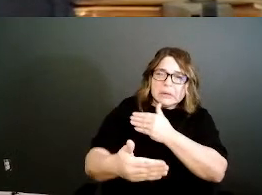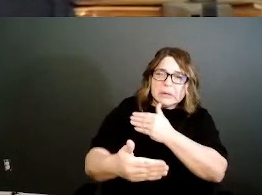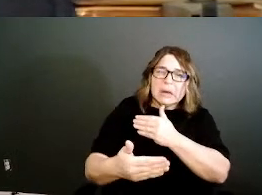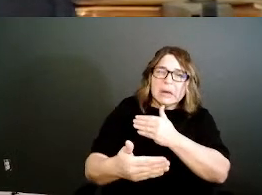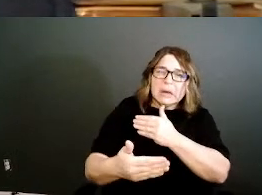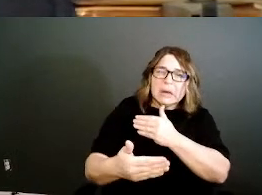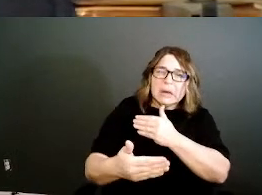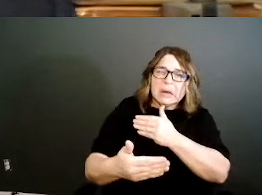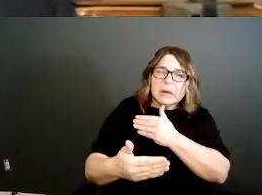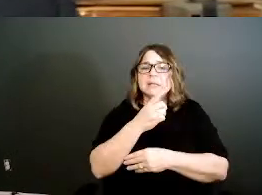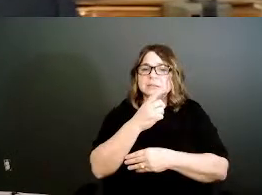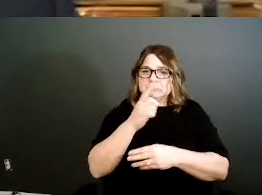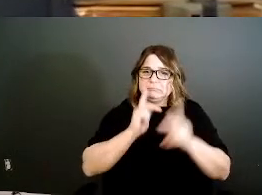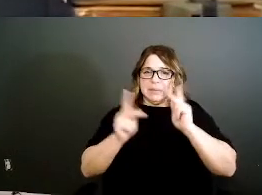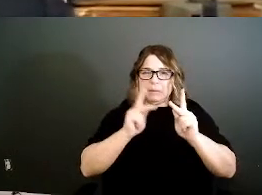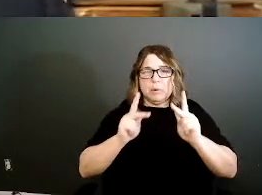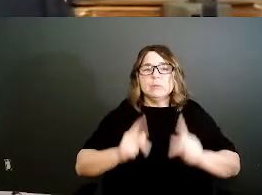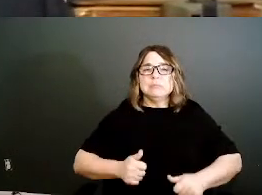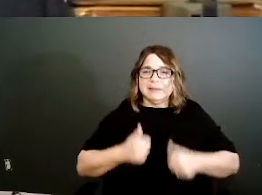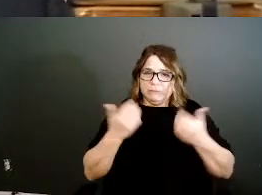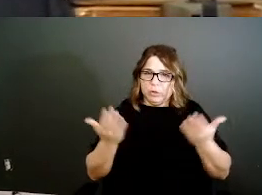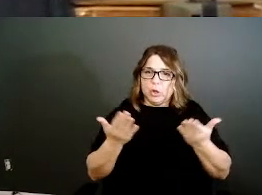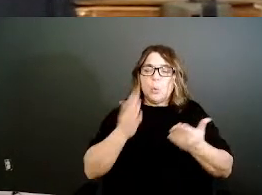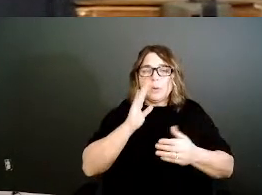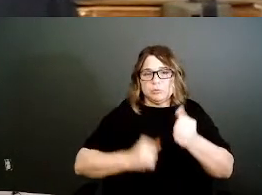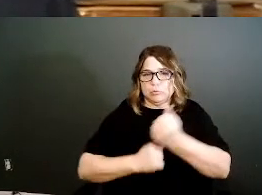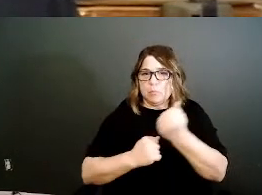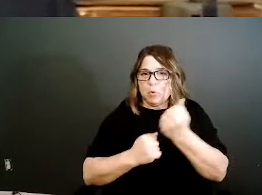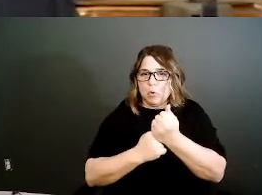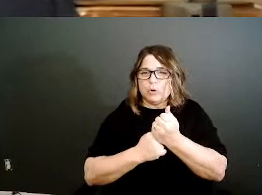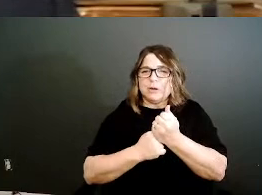SAFETY FROM CRIME AND SAFETY FROM ABUSE OF POWER AND POLICE BRUTALITY.